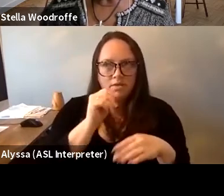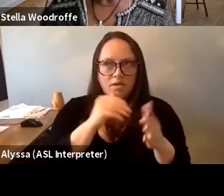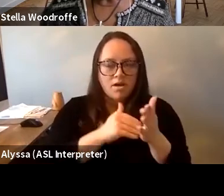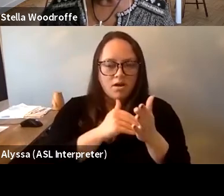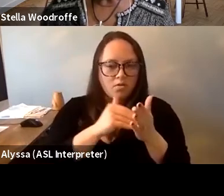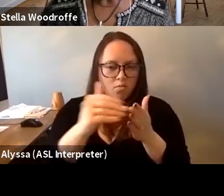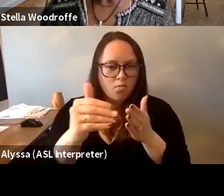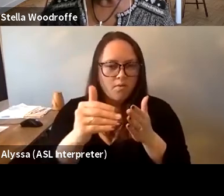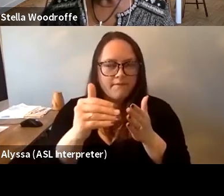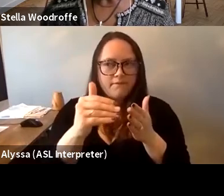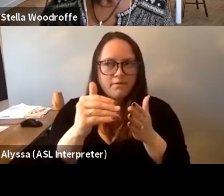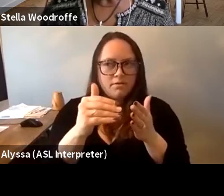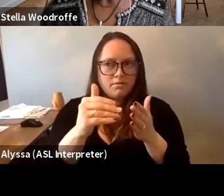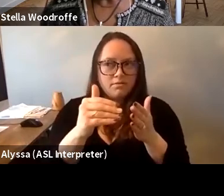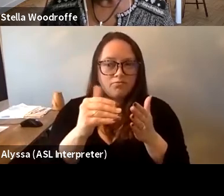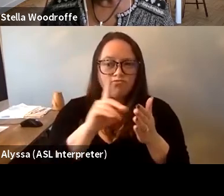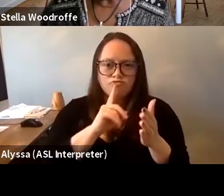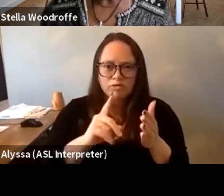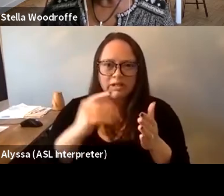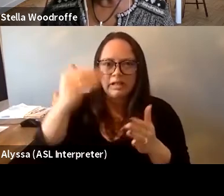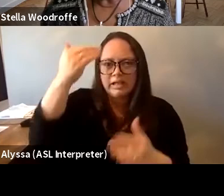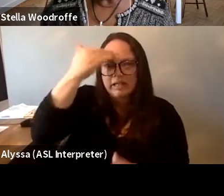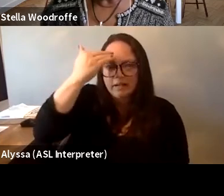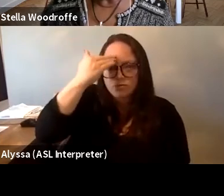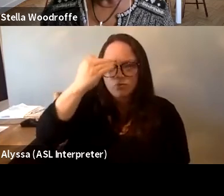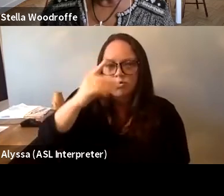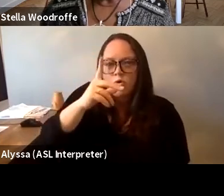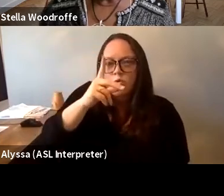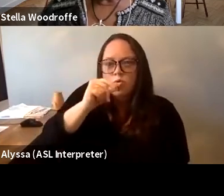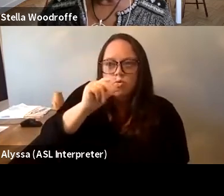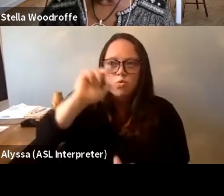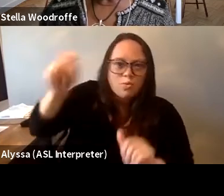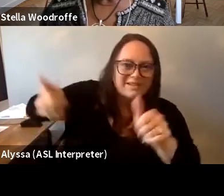to really get to know the person behind the facade. And I think